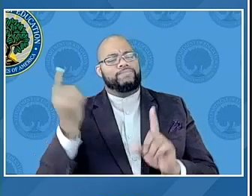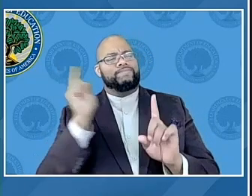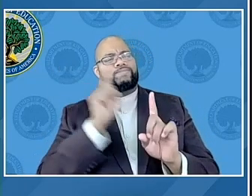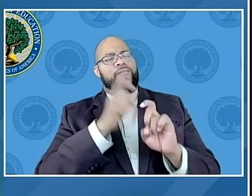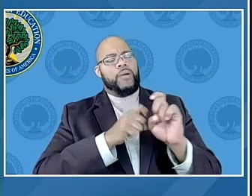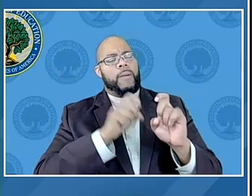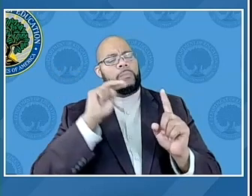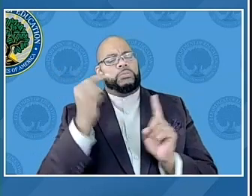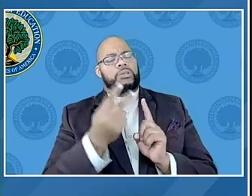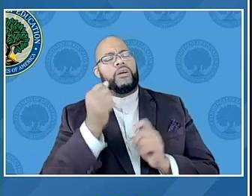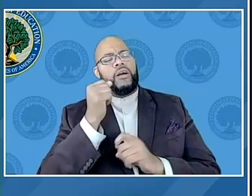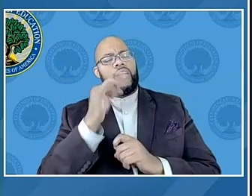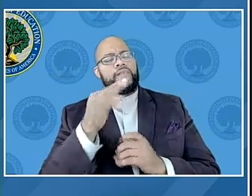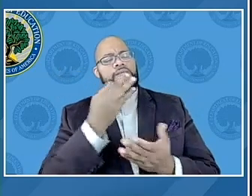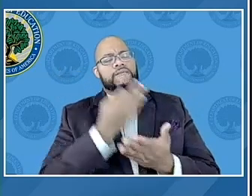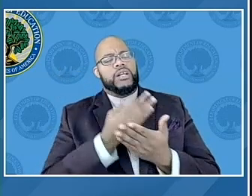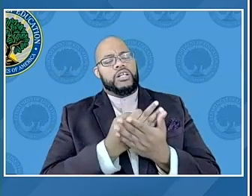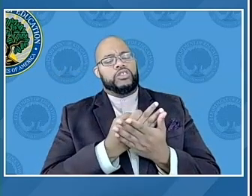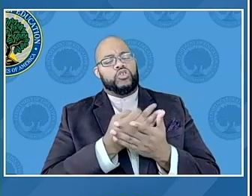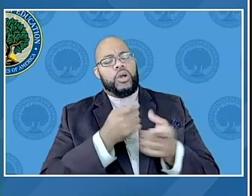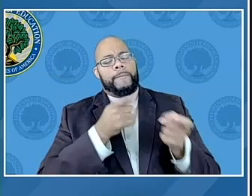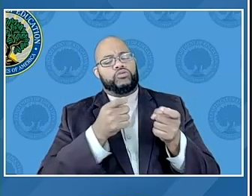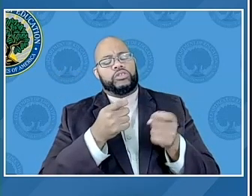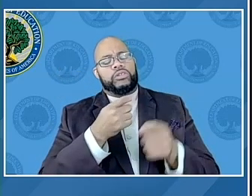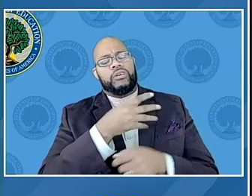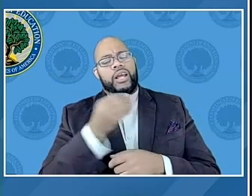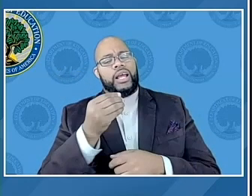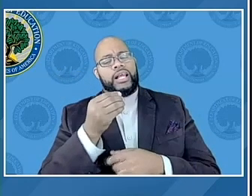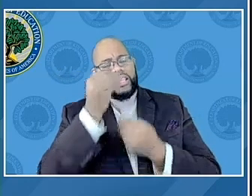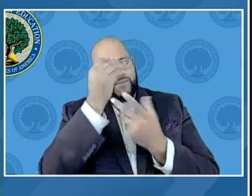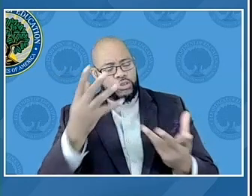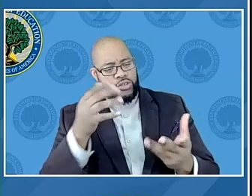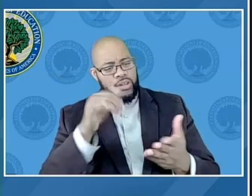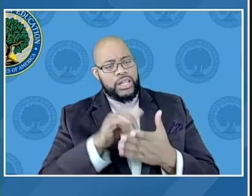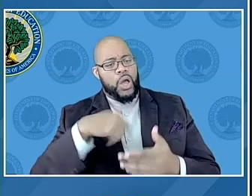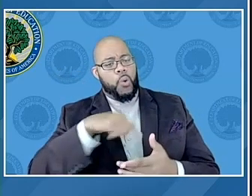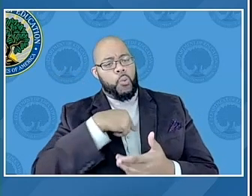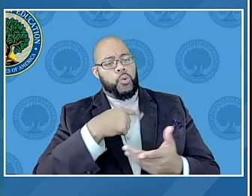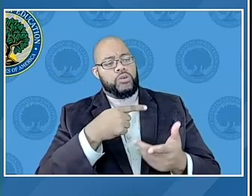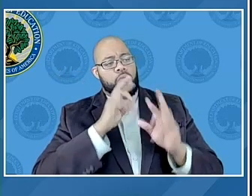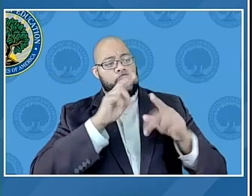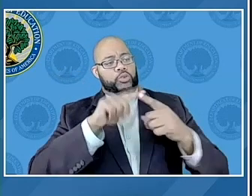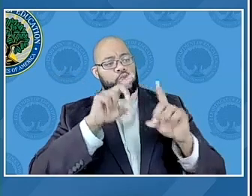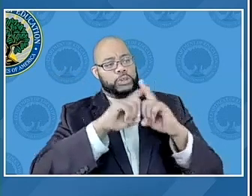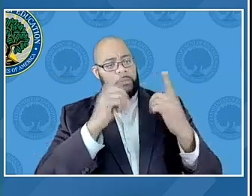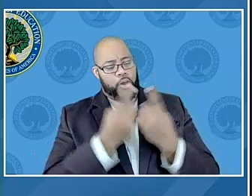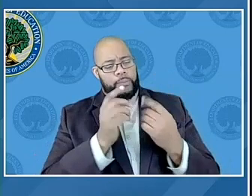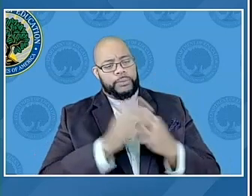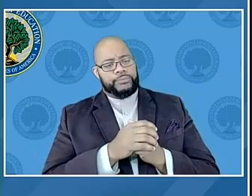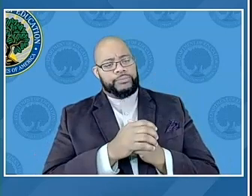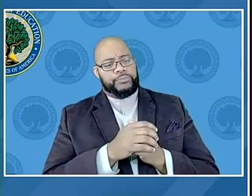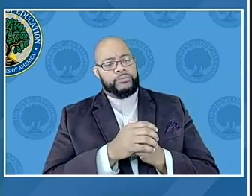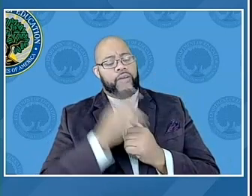of a financial aid administrator and the information that we report to the Department. For example, we report when